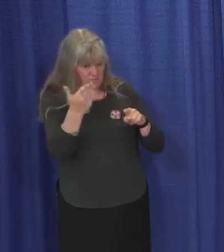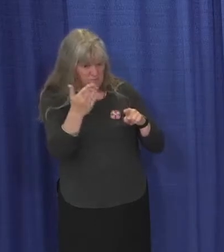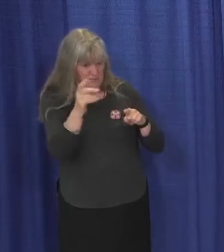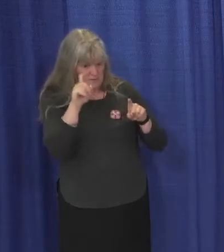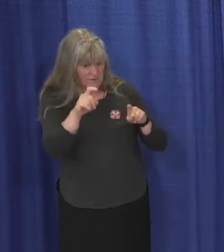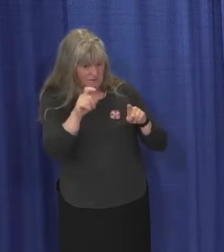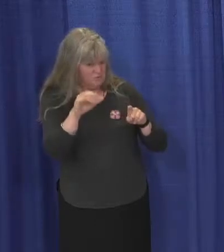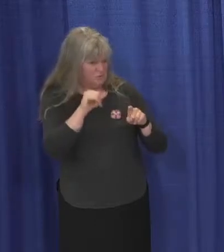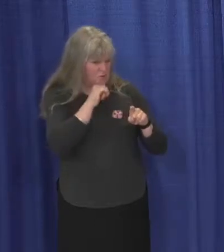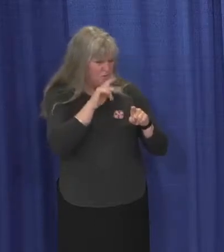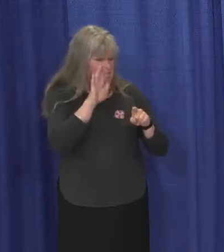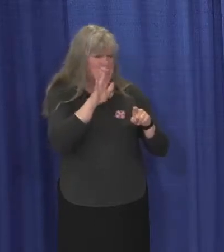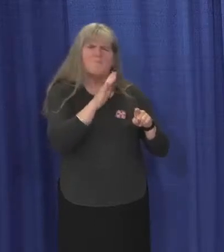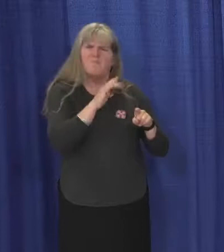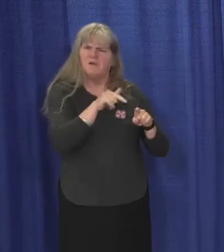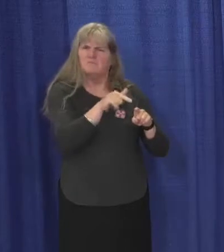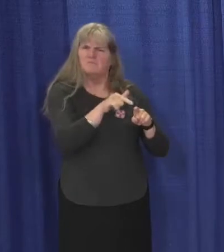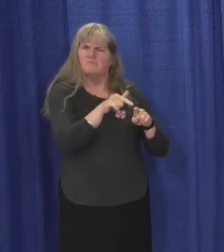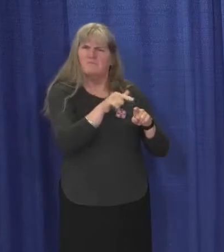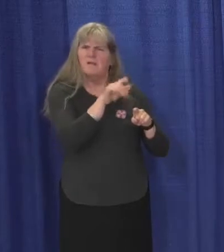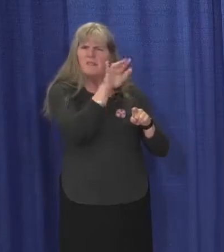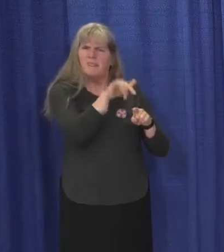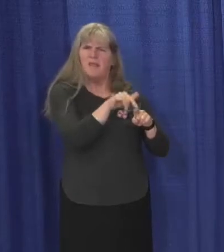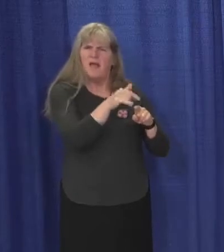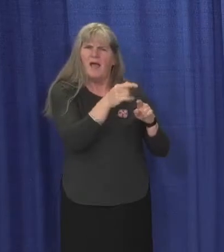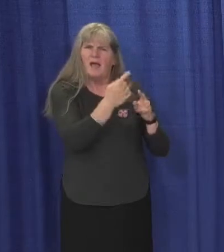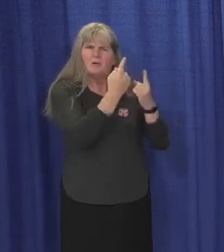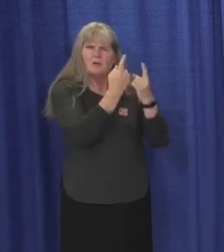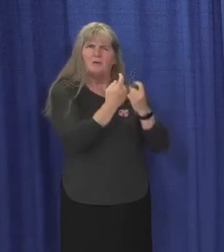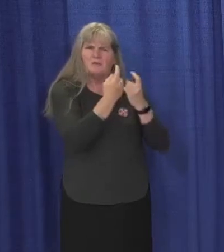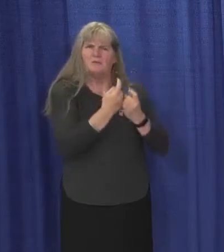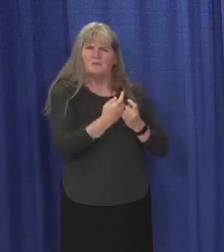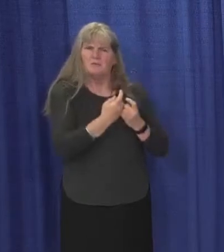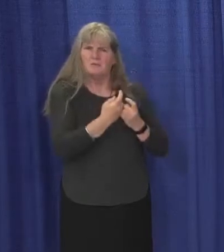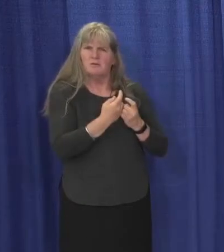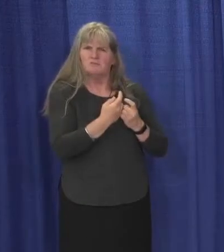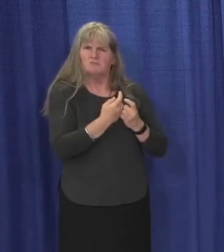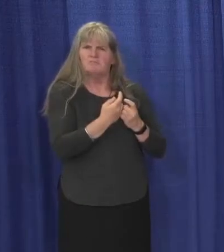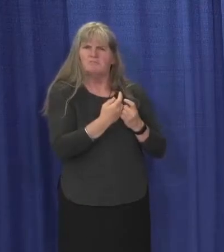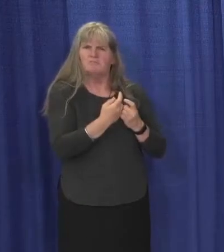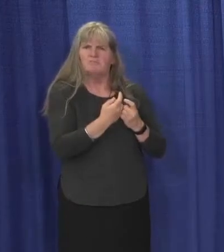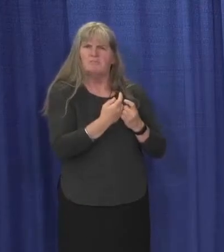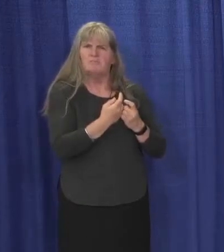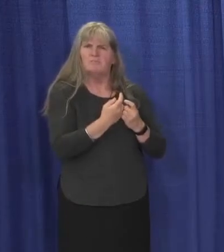recommendations. We've done a lot of work on trying to sift through when is